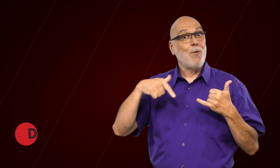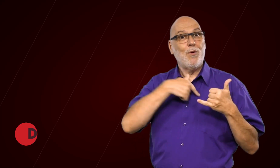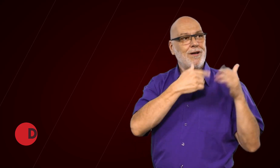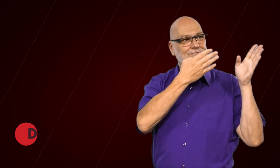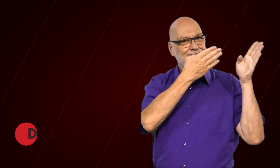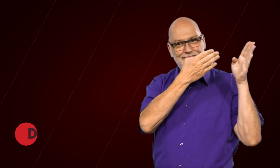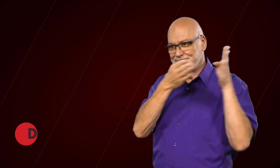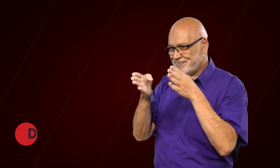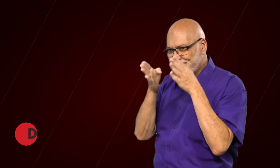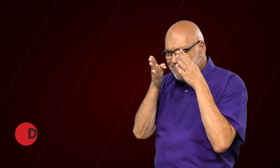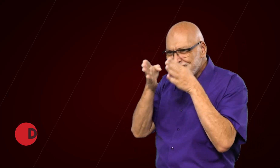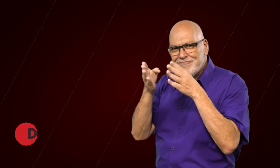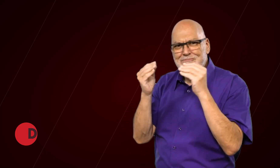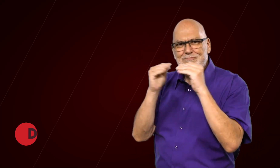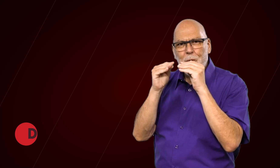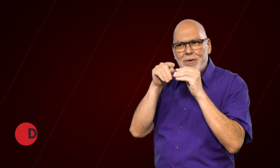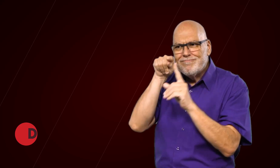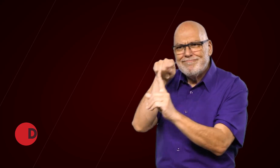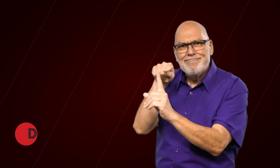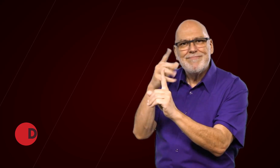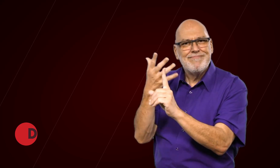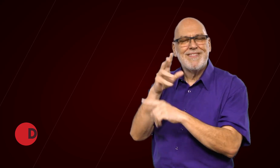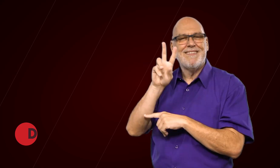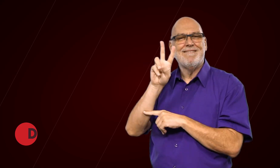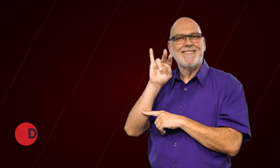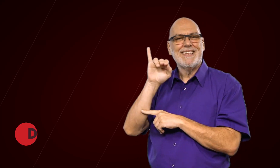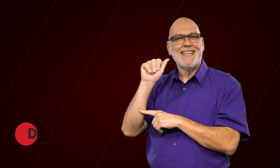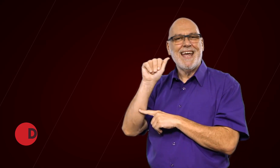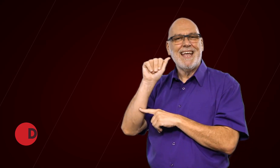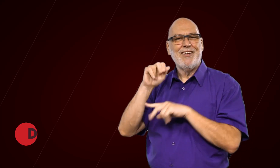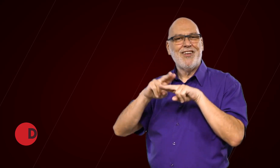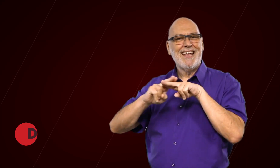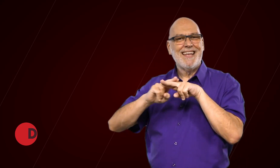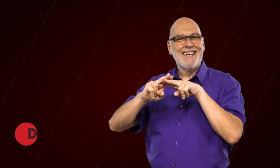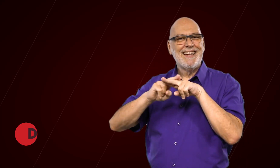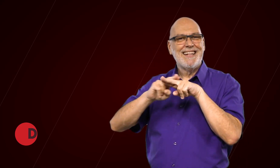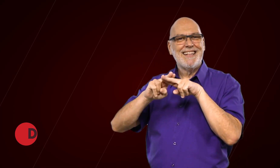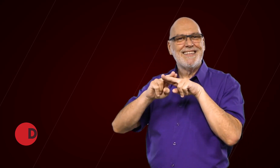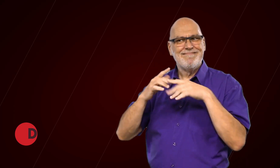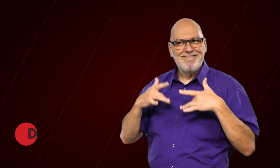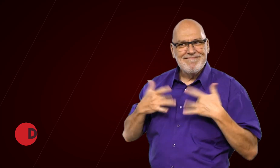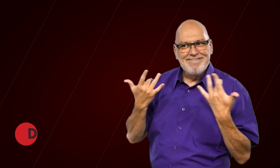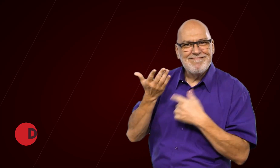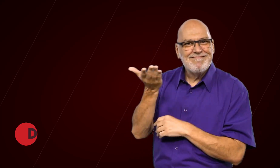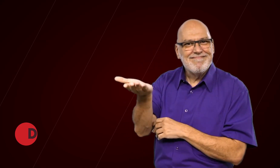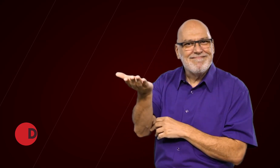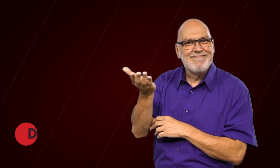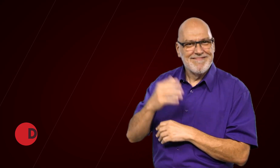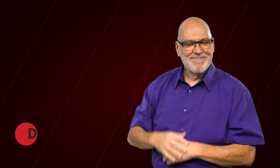Vancouver, BC. Today we turn to VIA Rail.